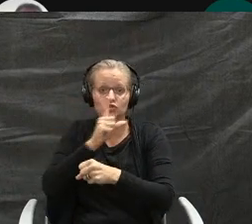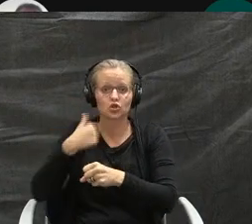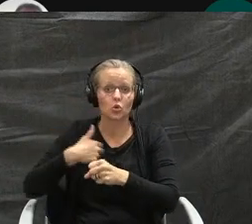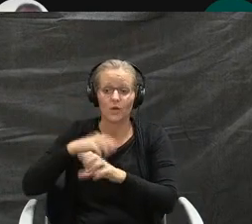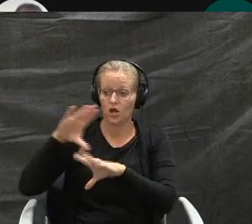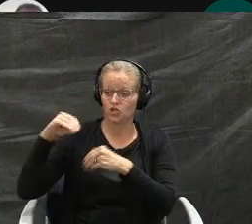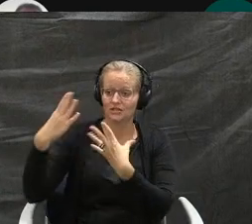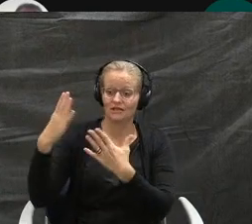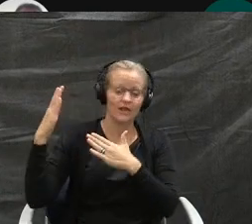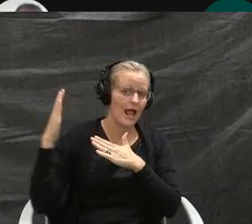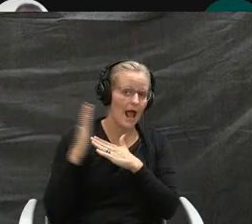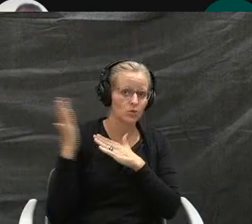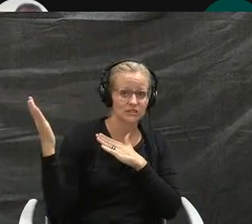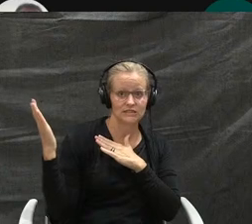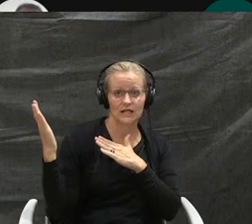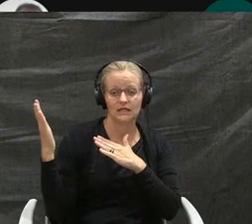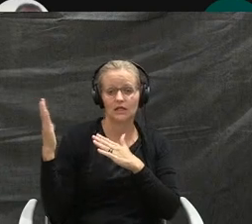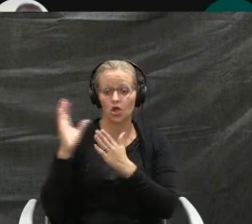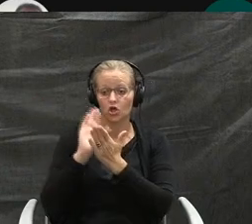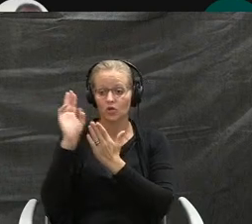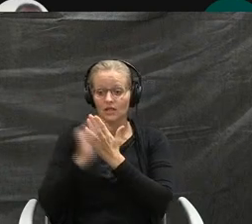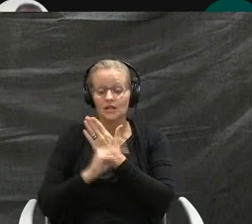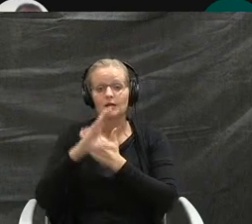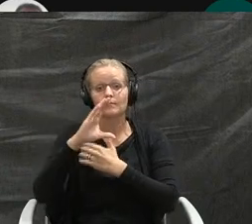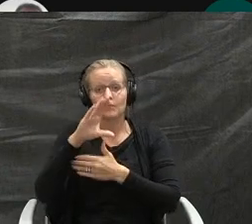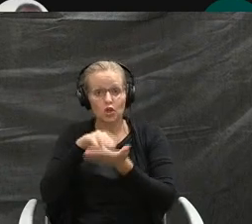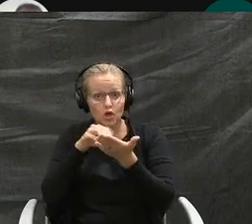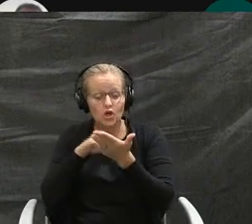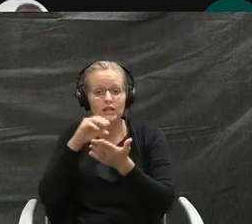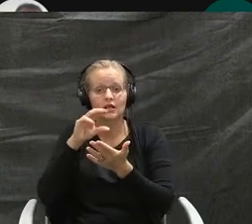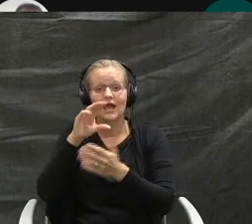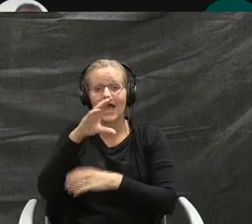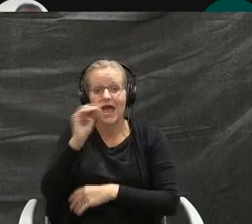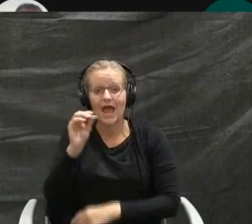outstanding education, curriculum and social emotional support for those high schoolers is going to be super important,